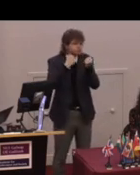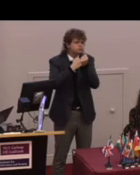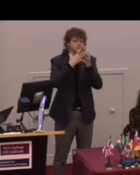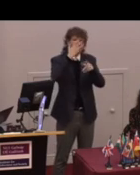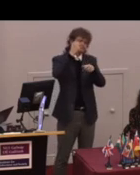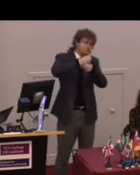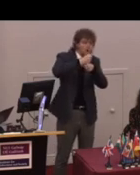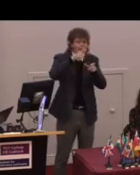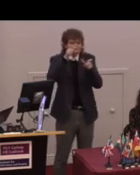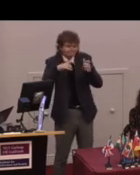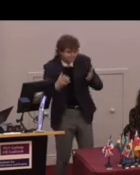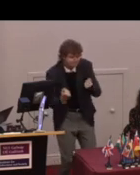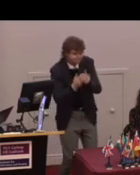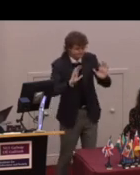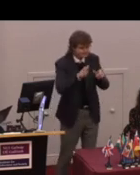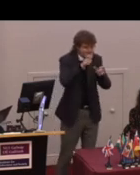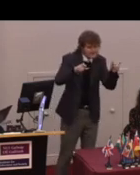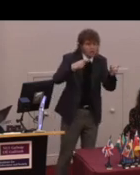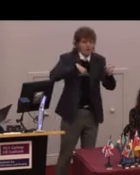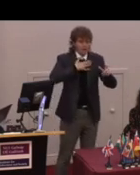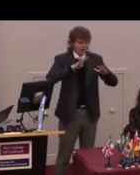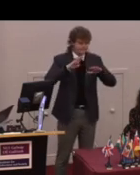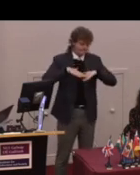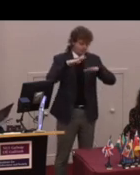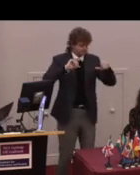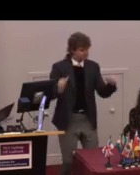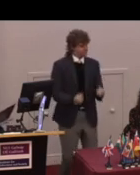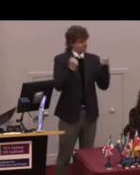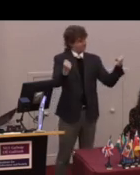Thank you for this opportunity and this awesome space and I look forward to engaging with